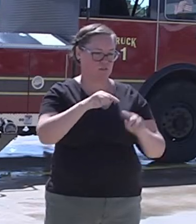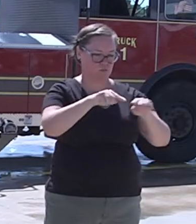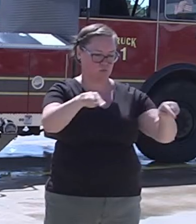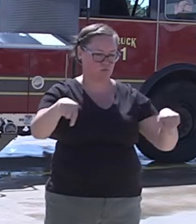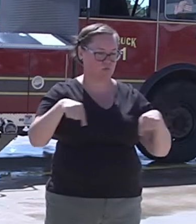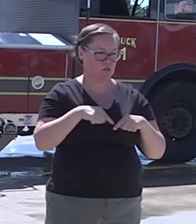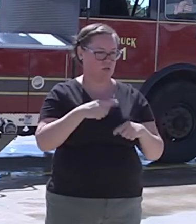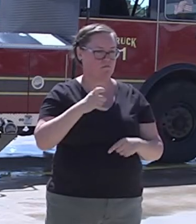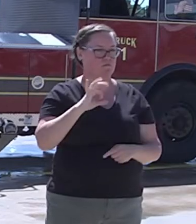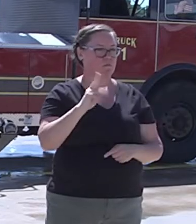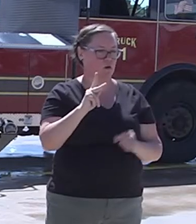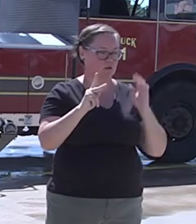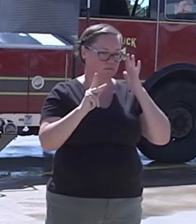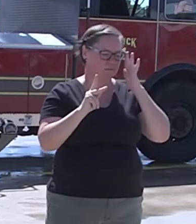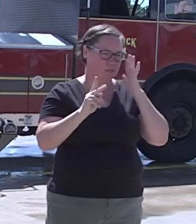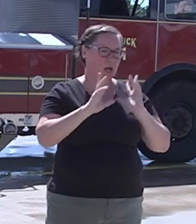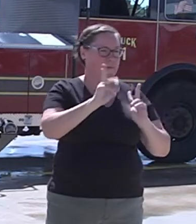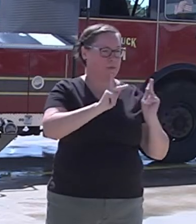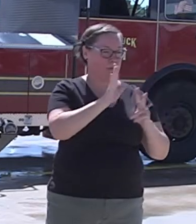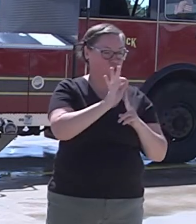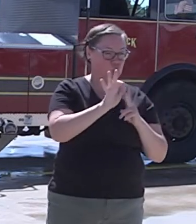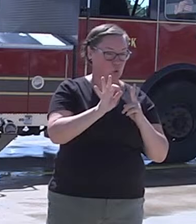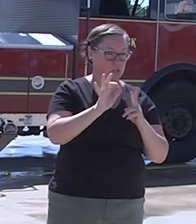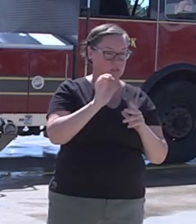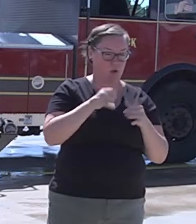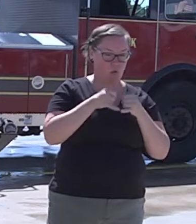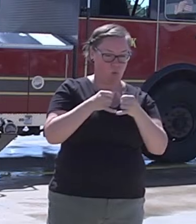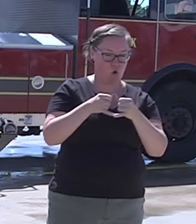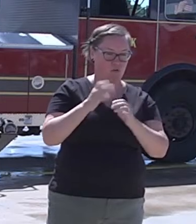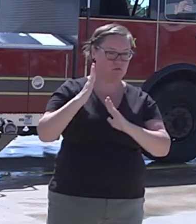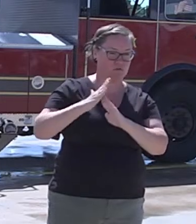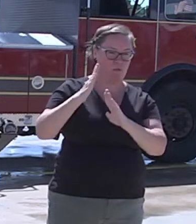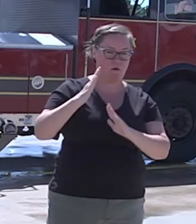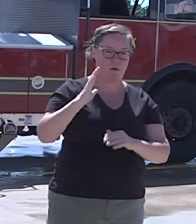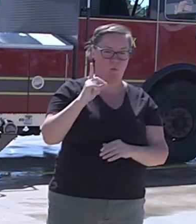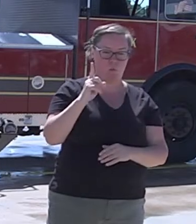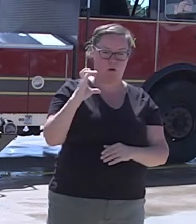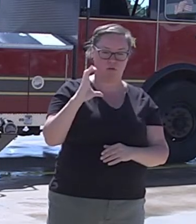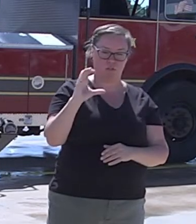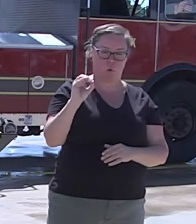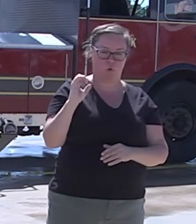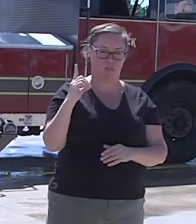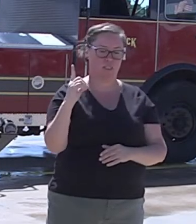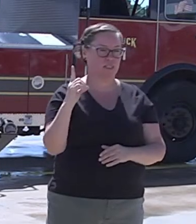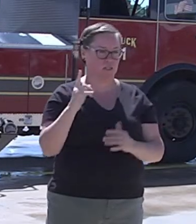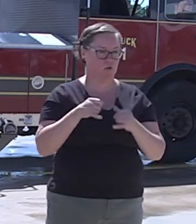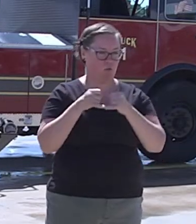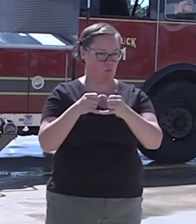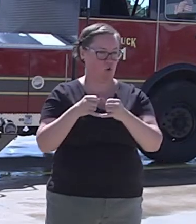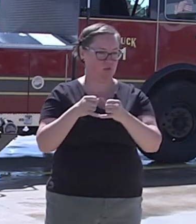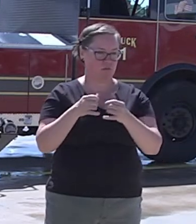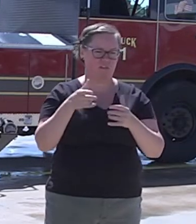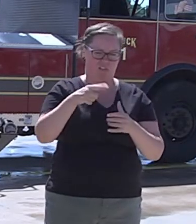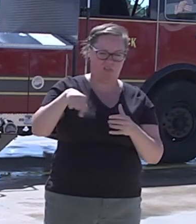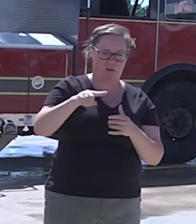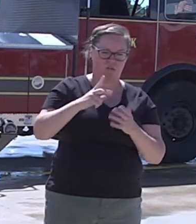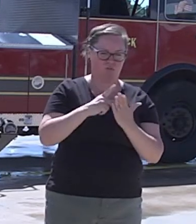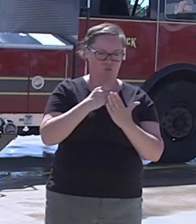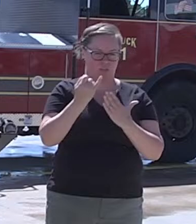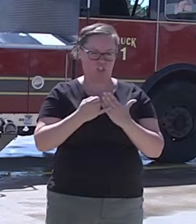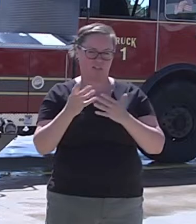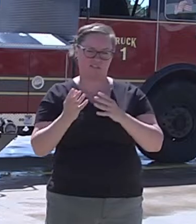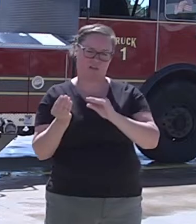the Cod Awards top 100 a competition for projects that weave public art into Community spaces here